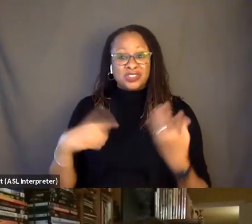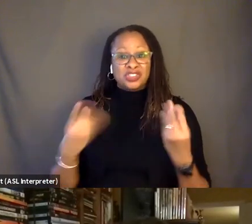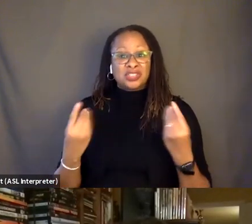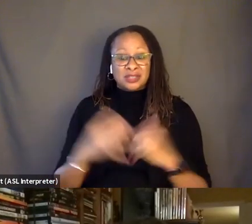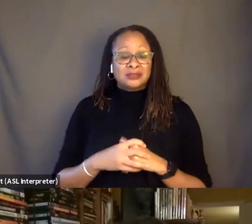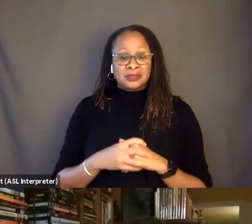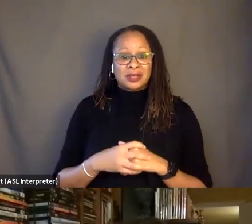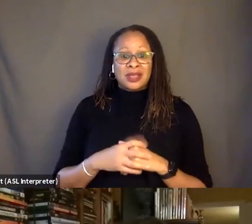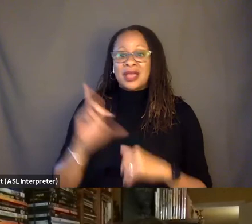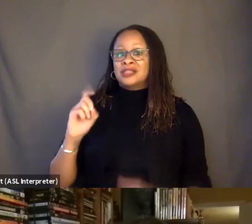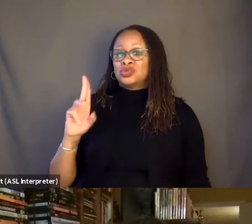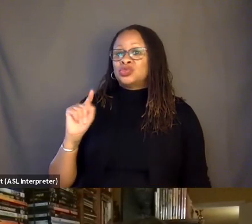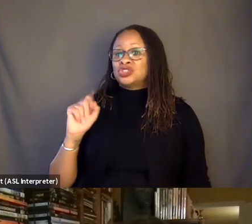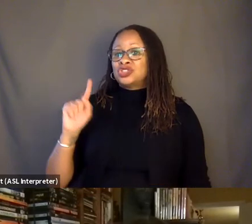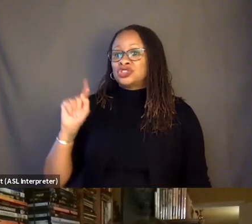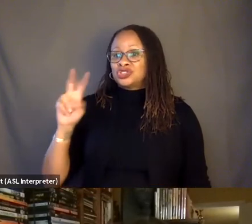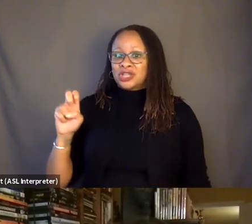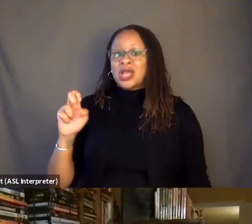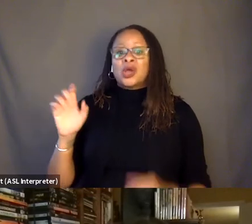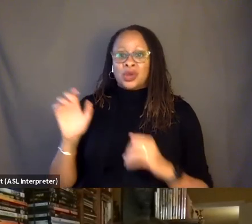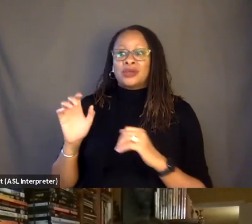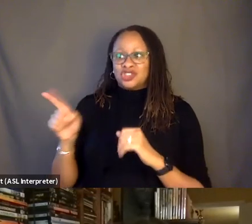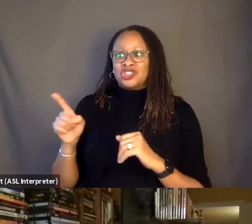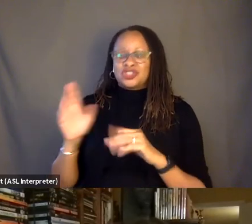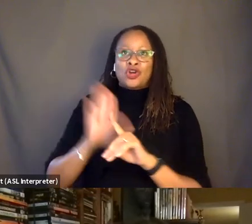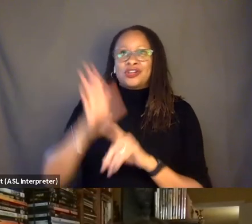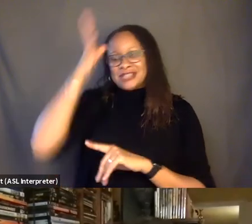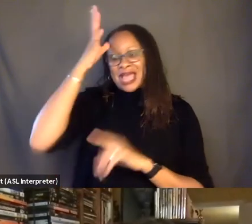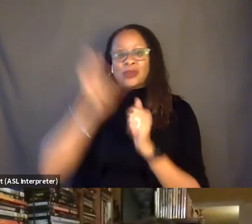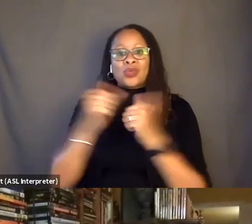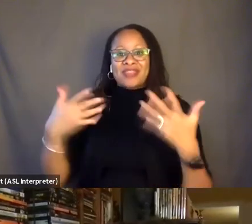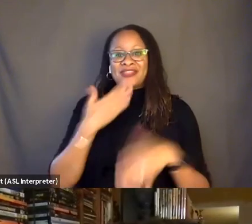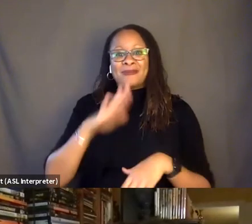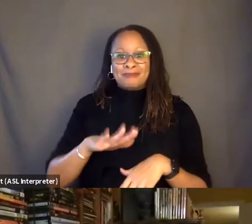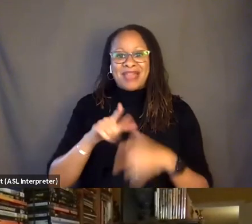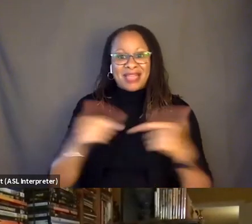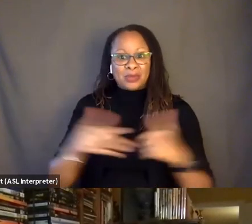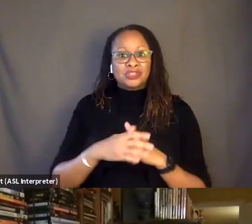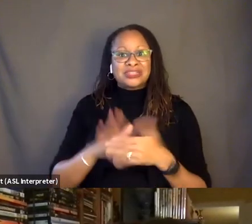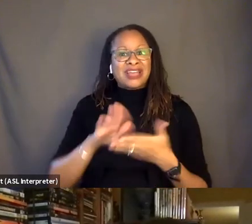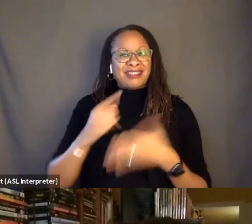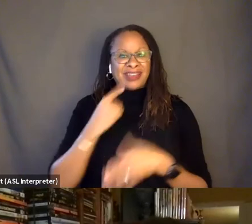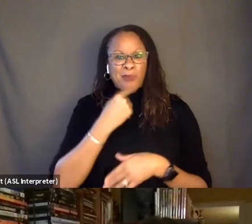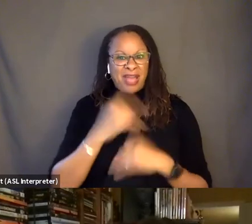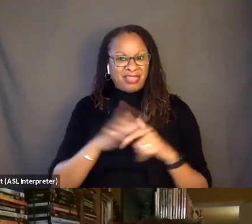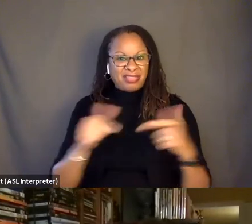And I say, she's Duterte without the dirty language, right? She has a cleaner mouth. She is, but she's also just as tough.